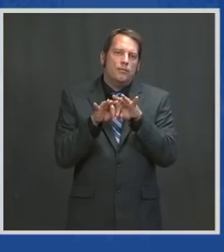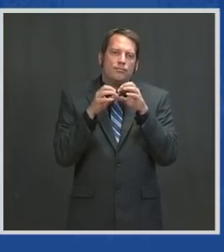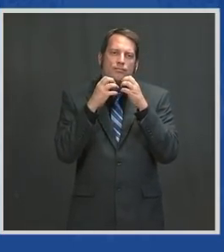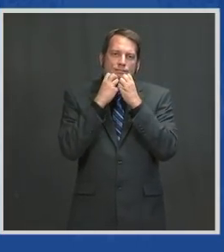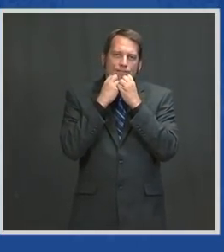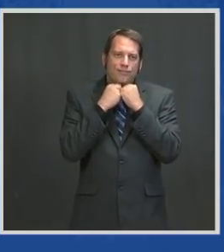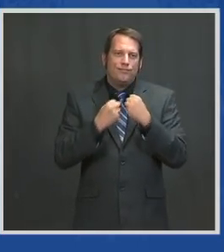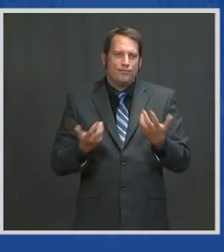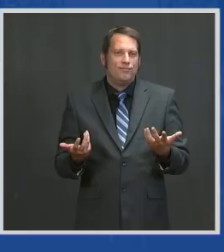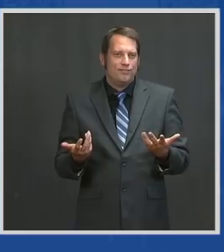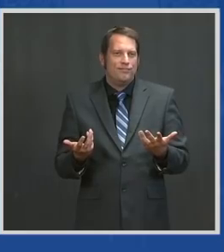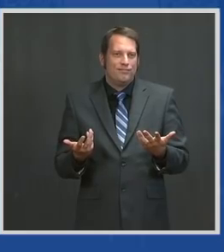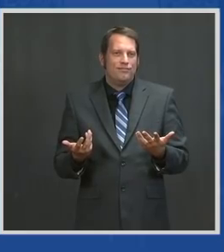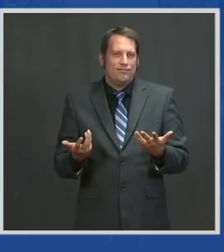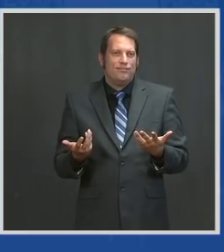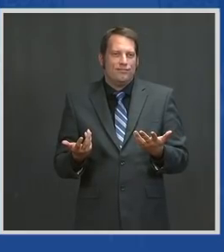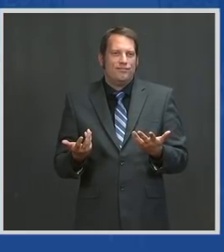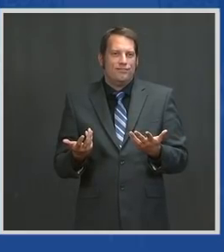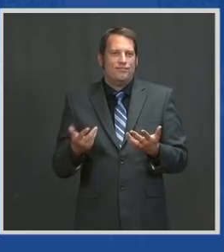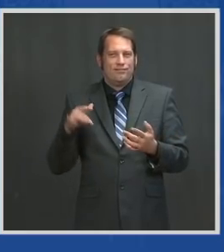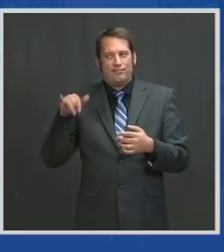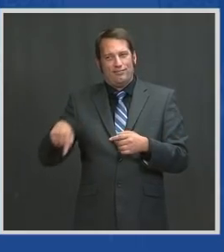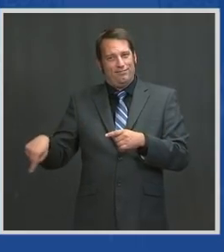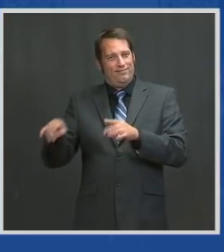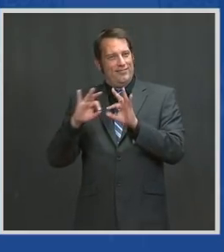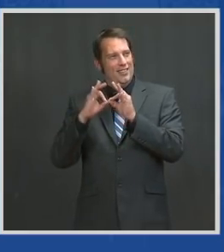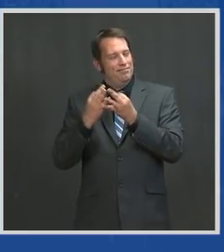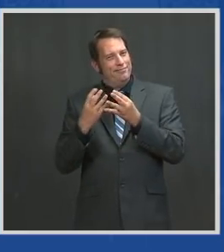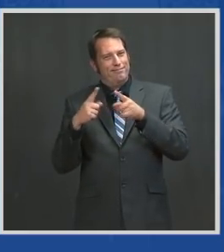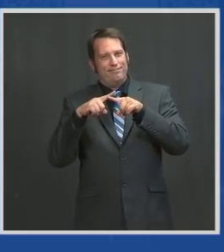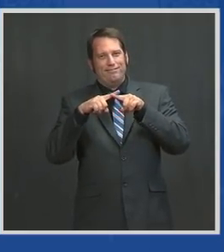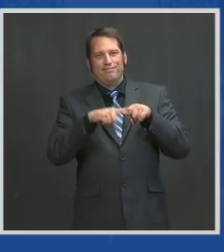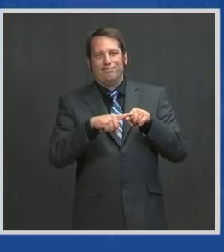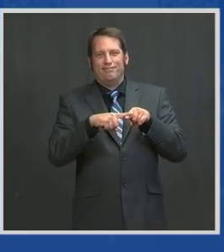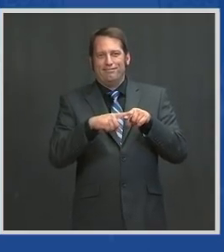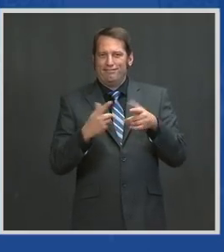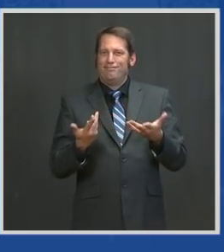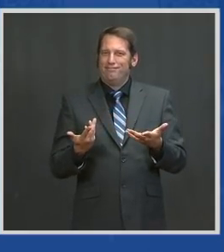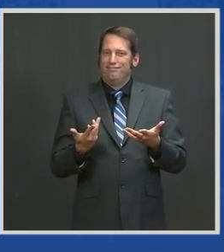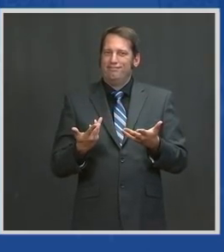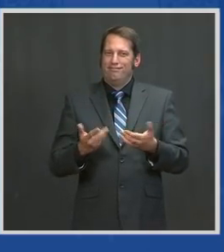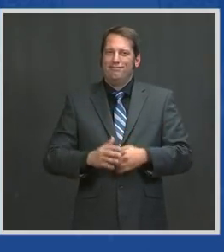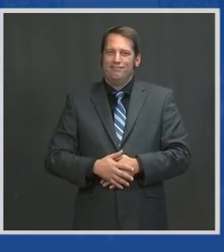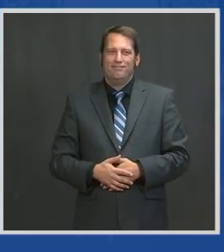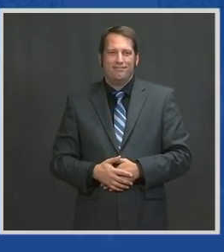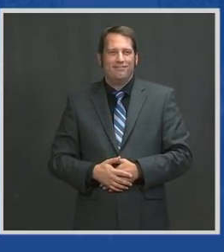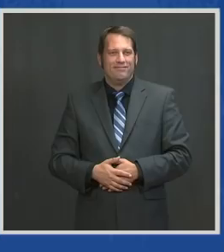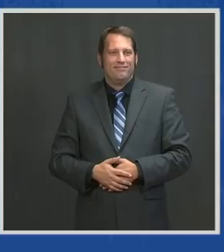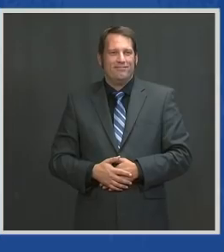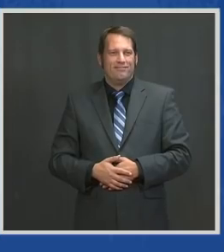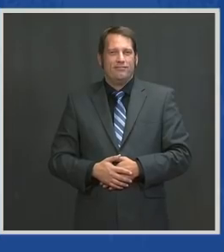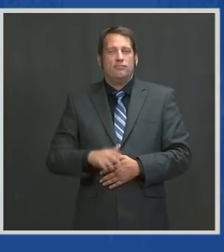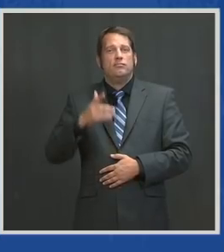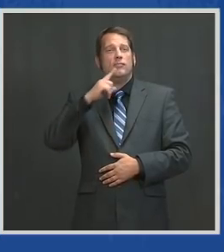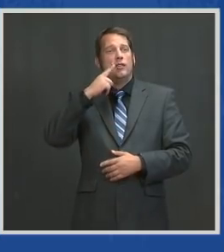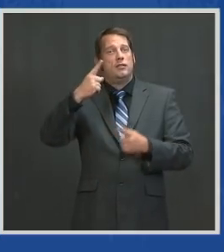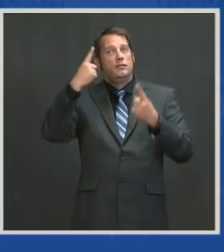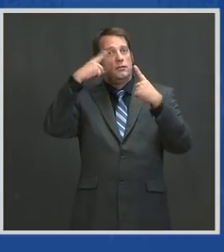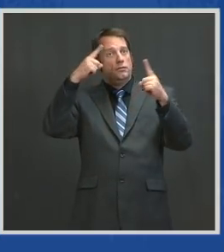but if you ask me, the success we experience day in and day out is because of their sacrifices on the home front